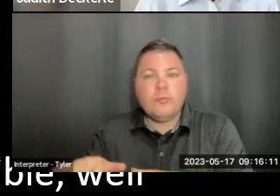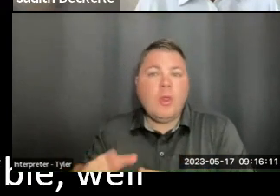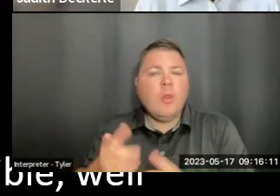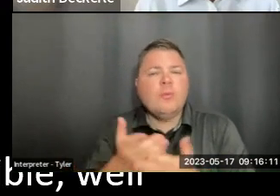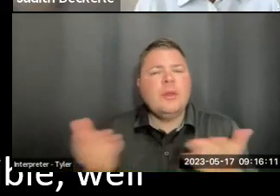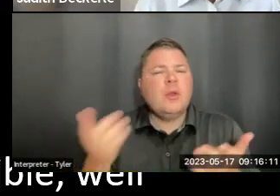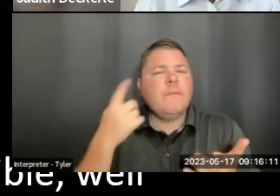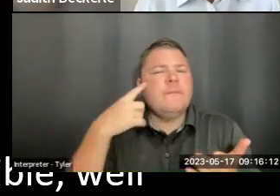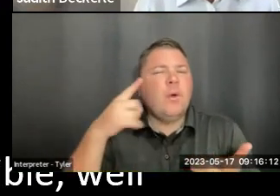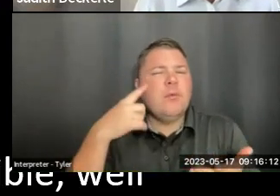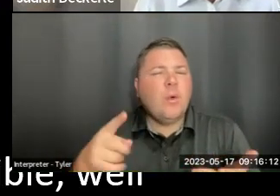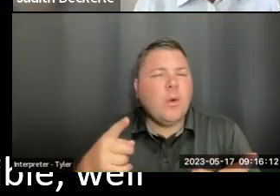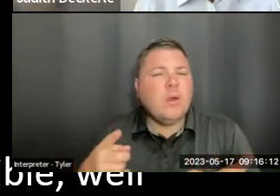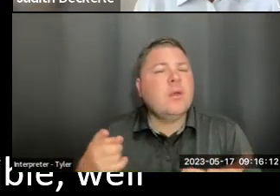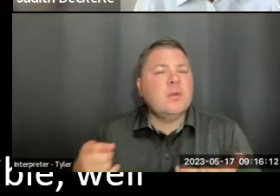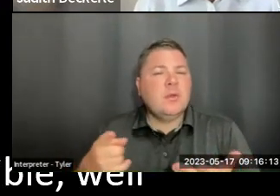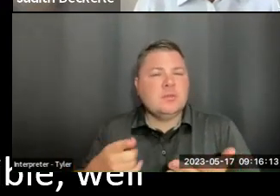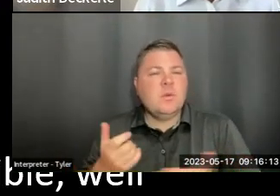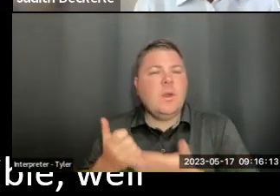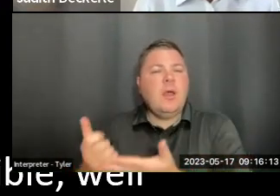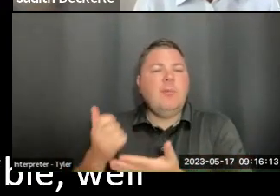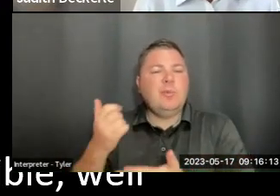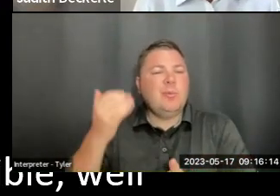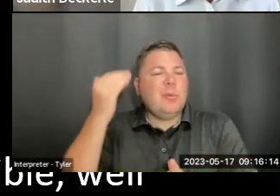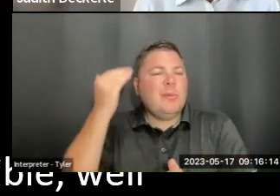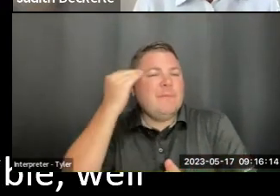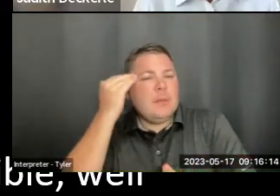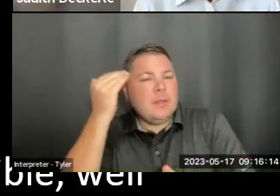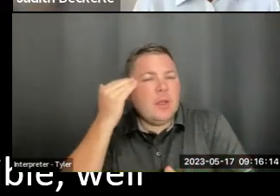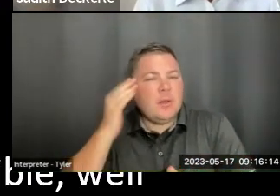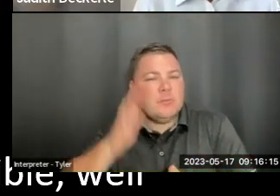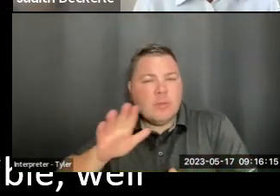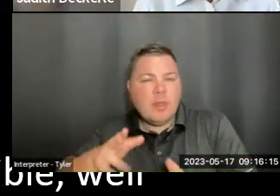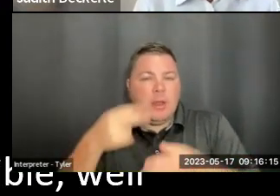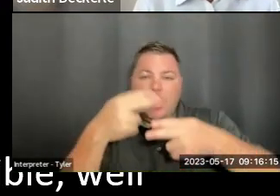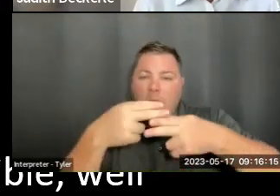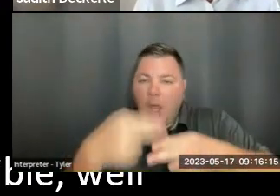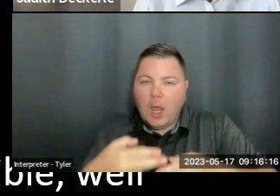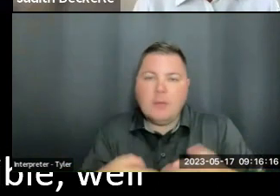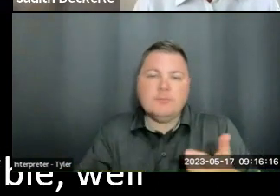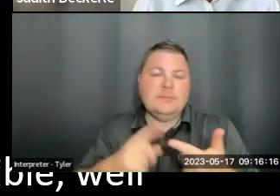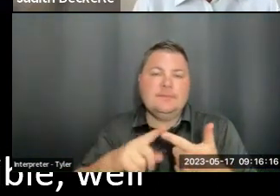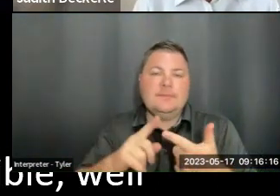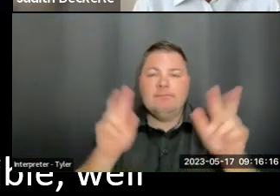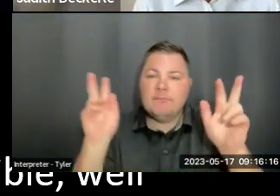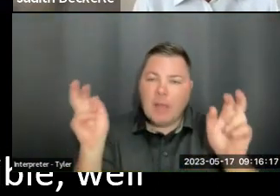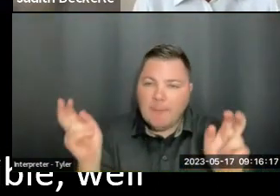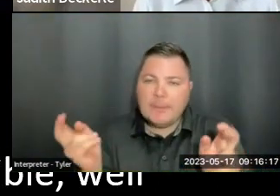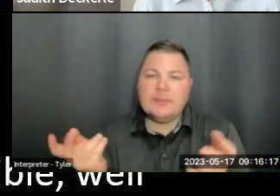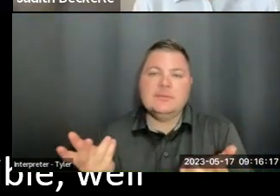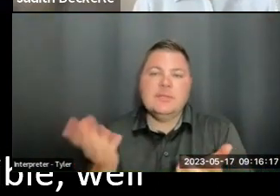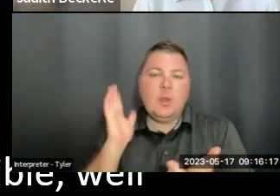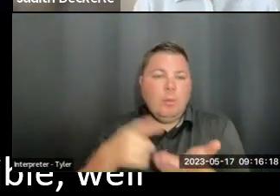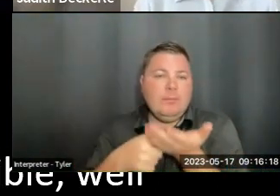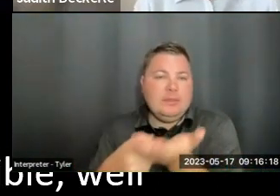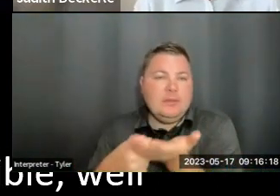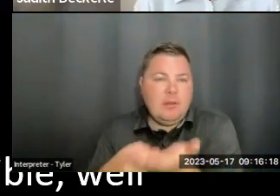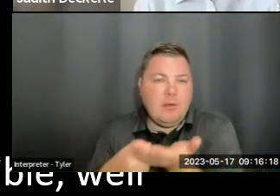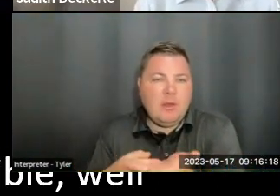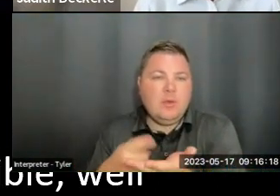captioner. These materials are used by the captioner to familiarize themselves